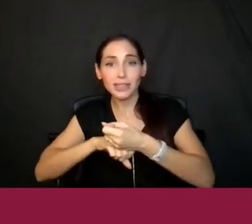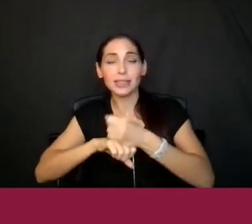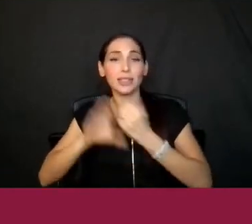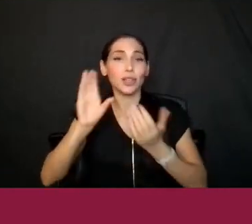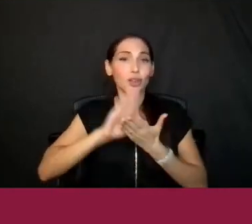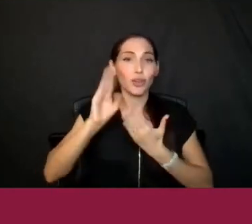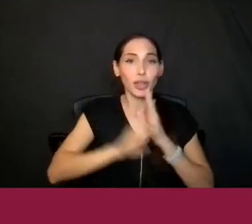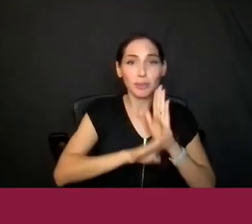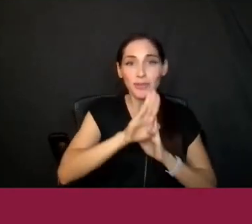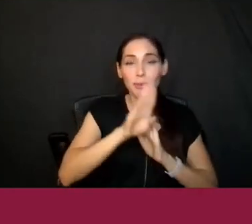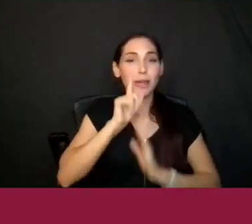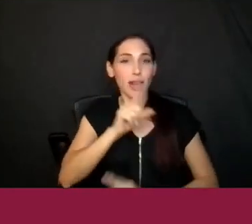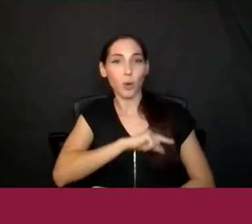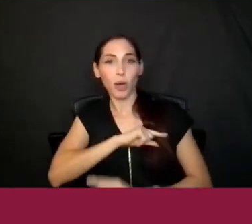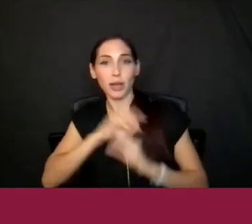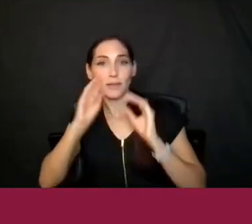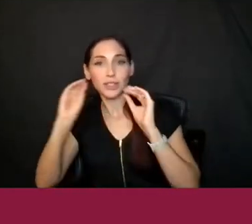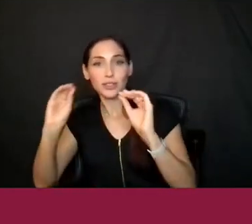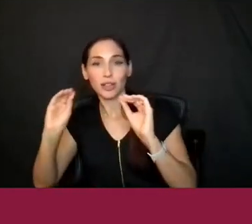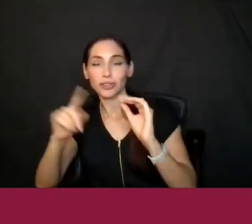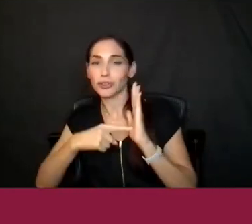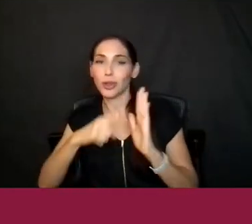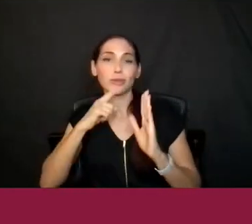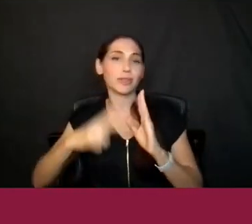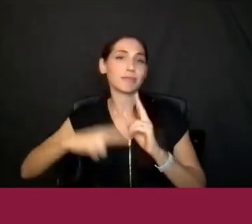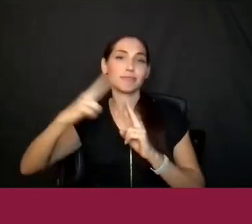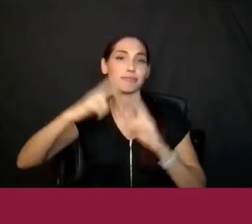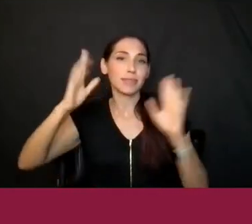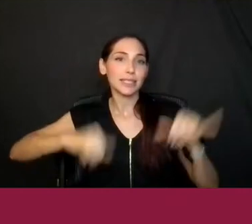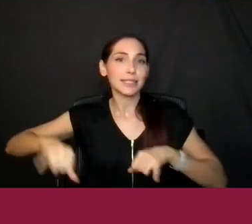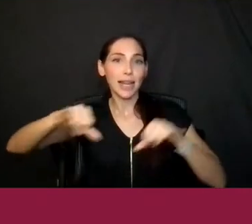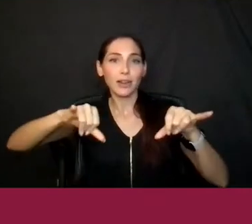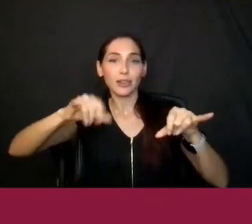and quality instruction exemplifies the highest standards of character and professionalism.